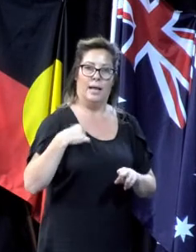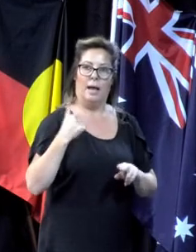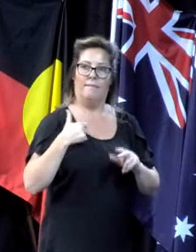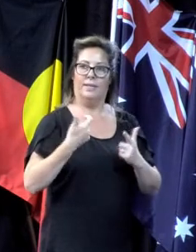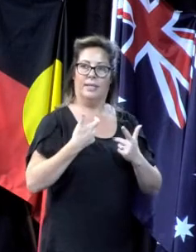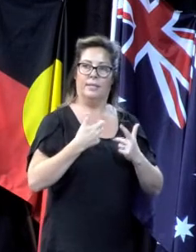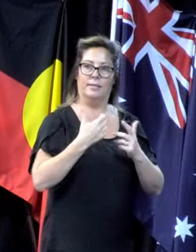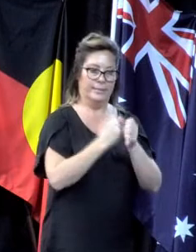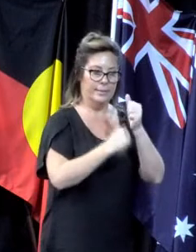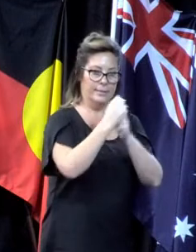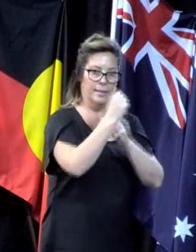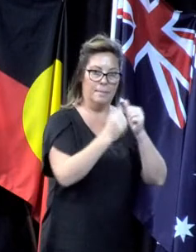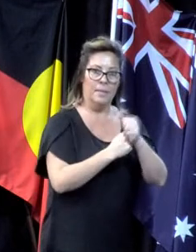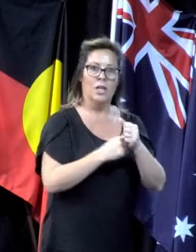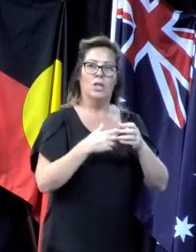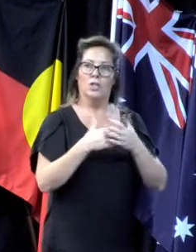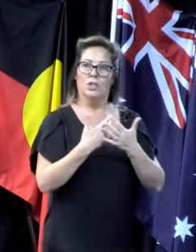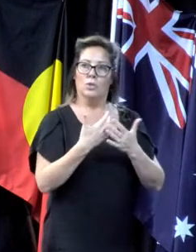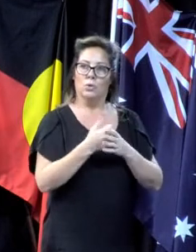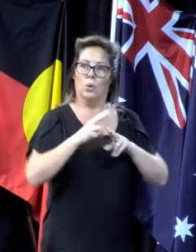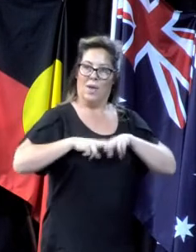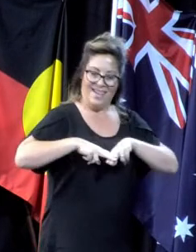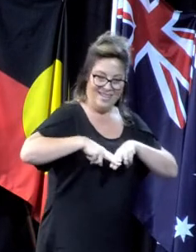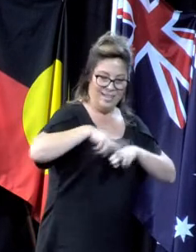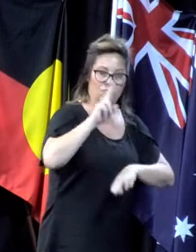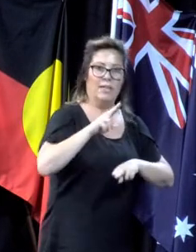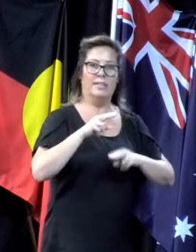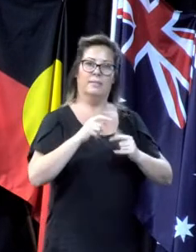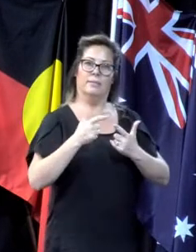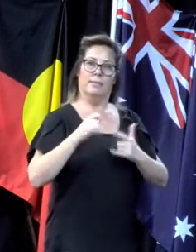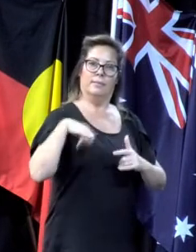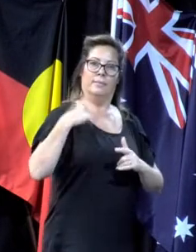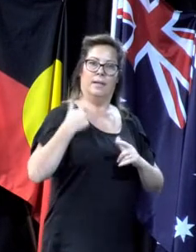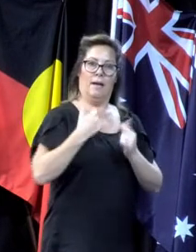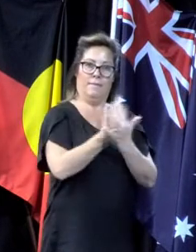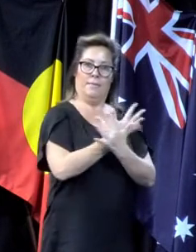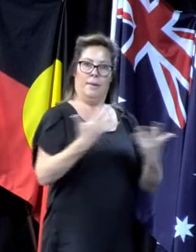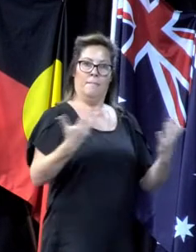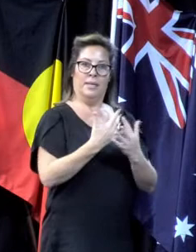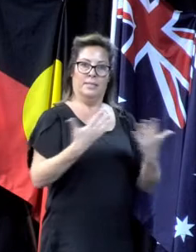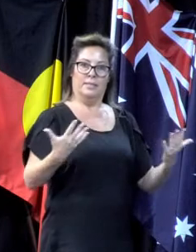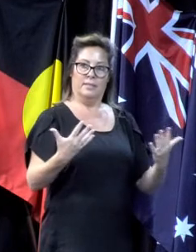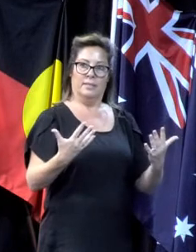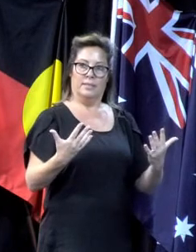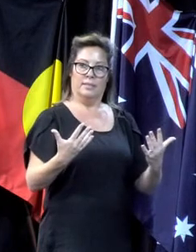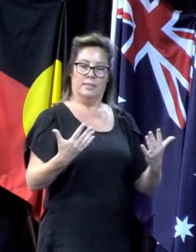disability enrolled and learning in mainstream classrooms. Can you tell us about that, please?